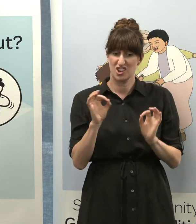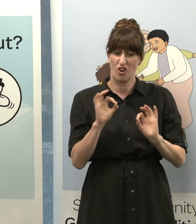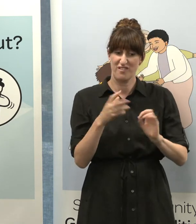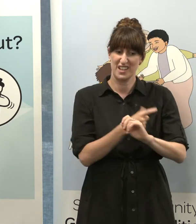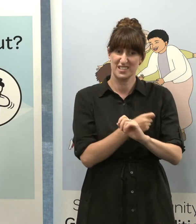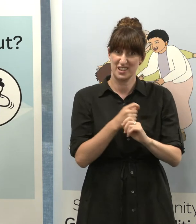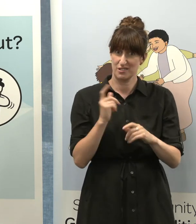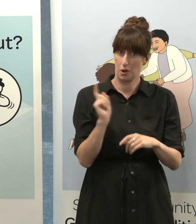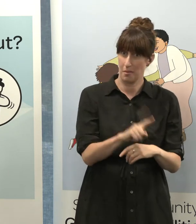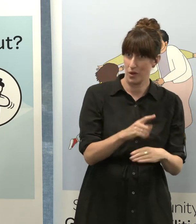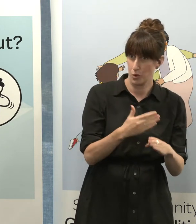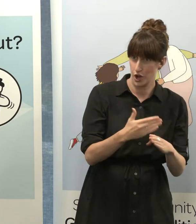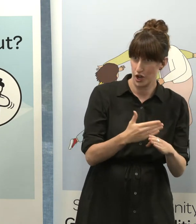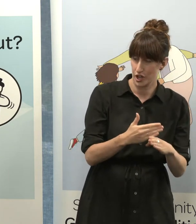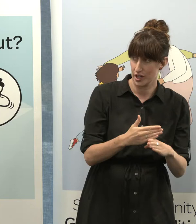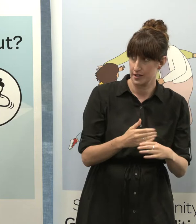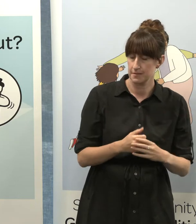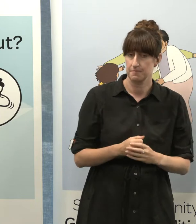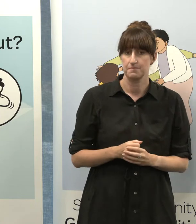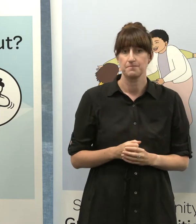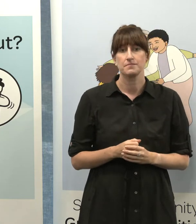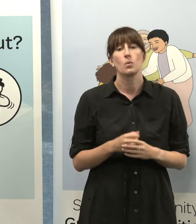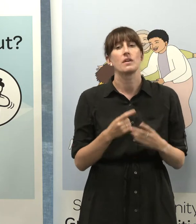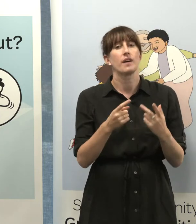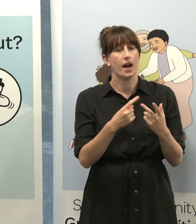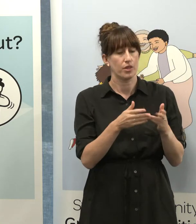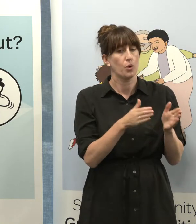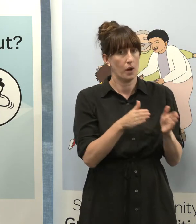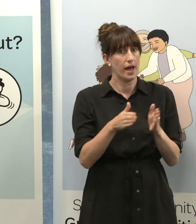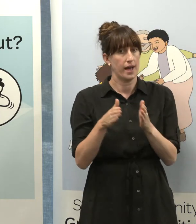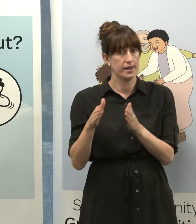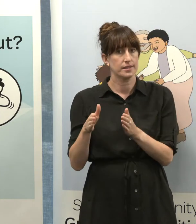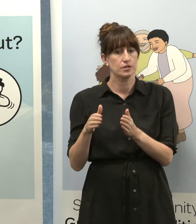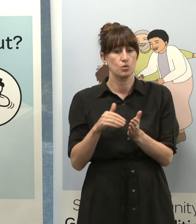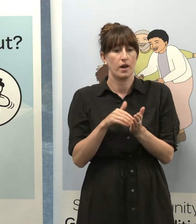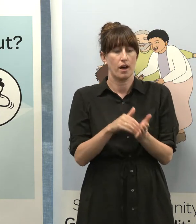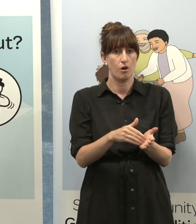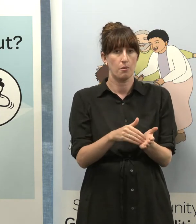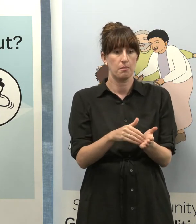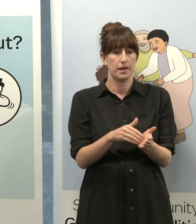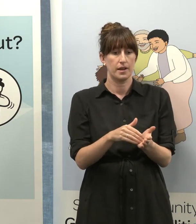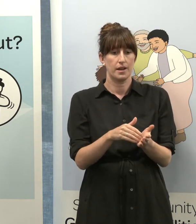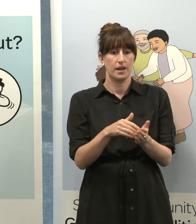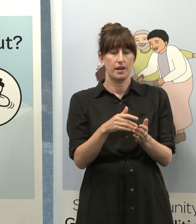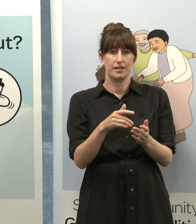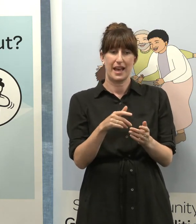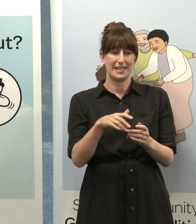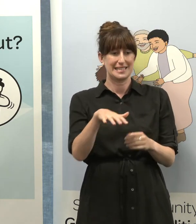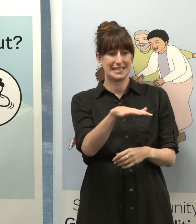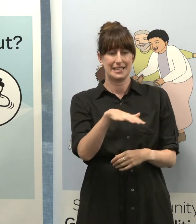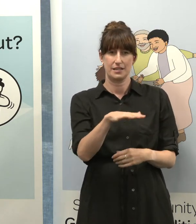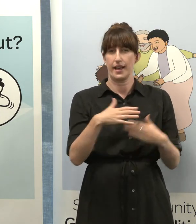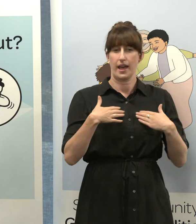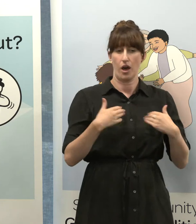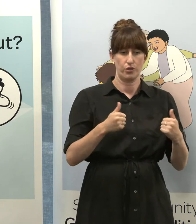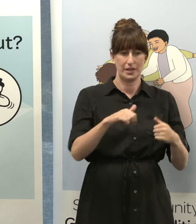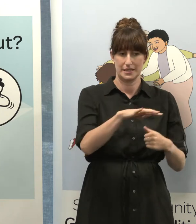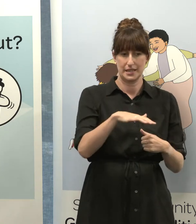that pressure? >> There are a measure number of measures in place to help ease the pressure